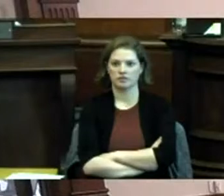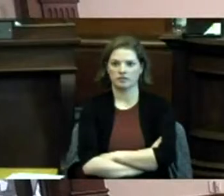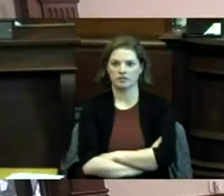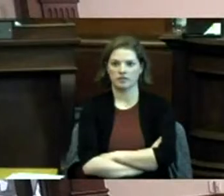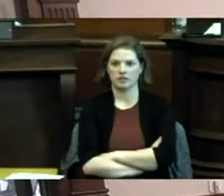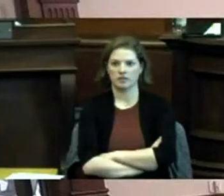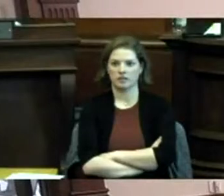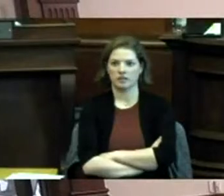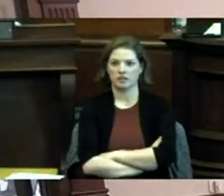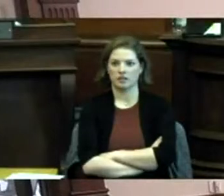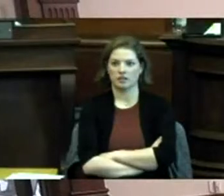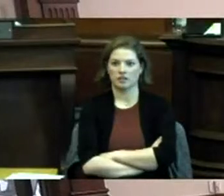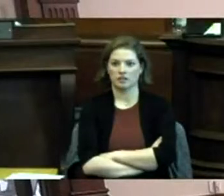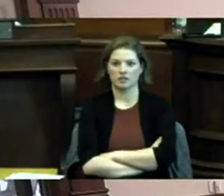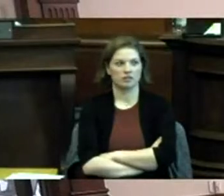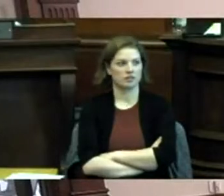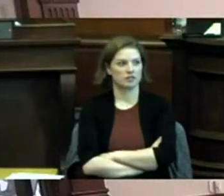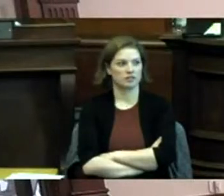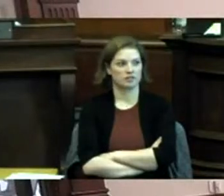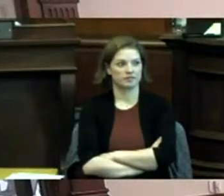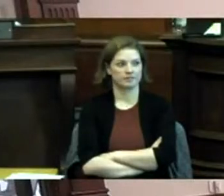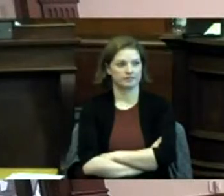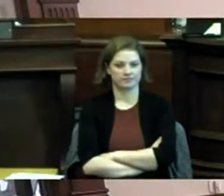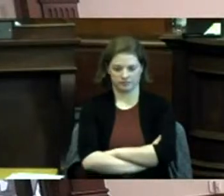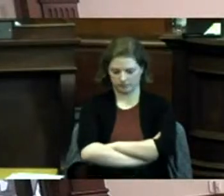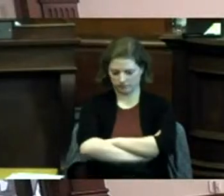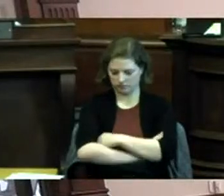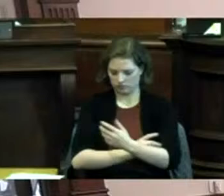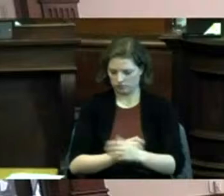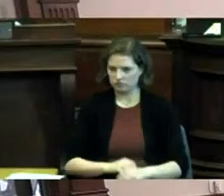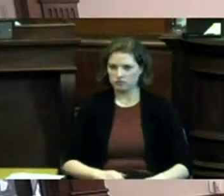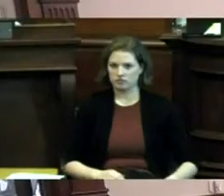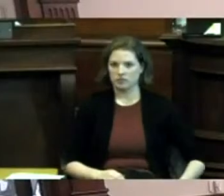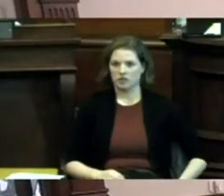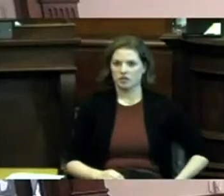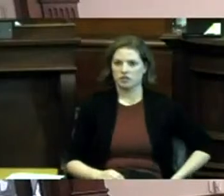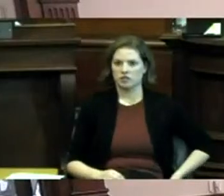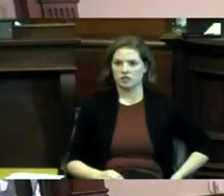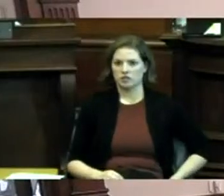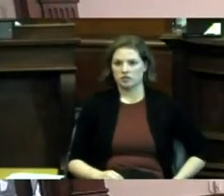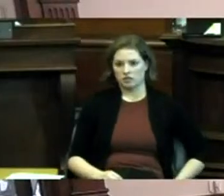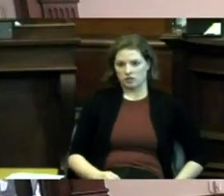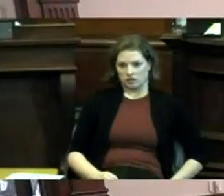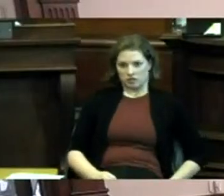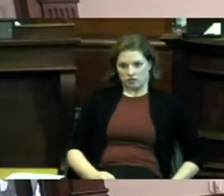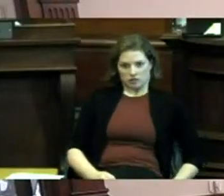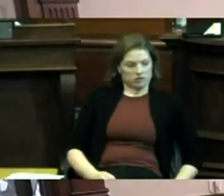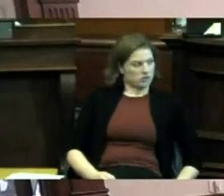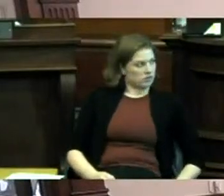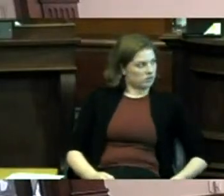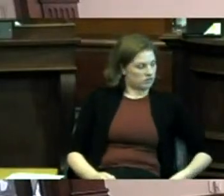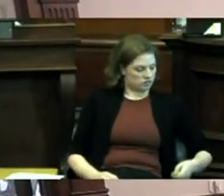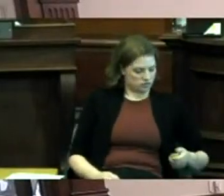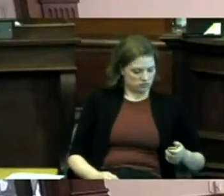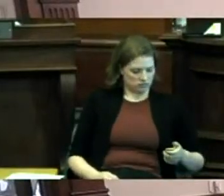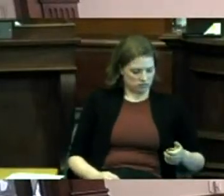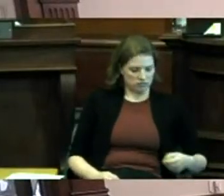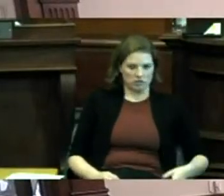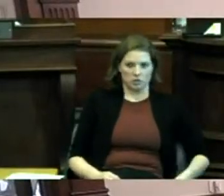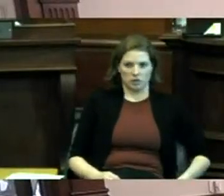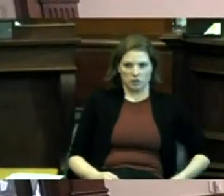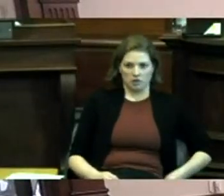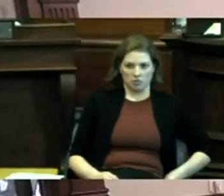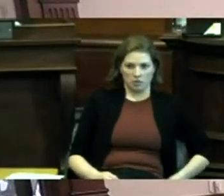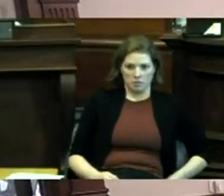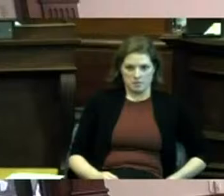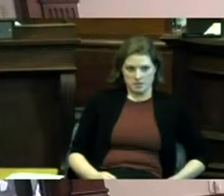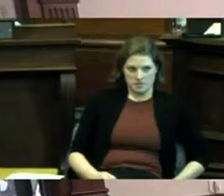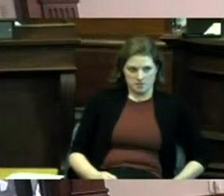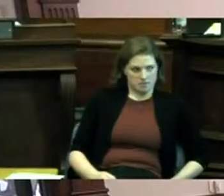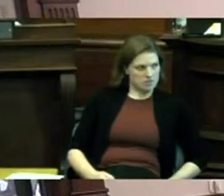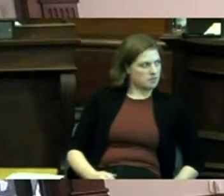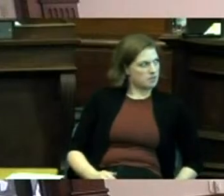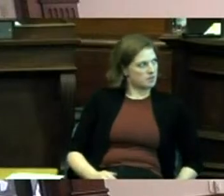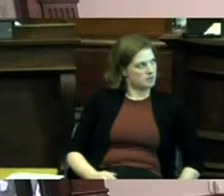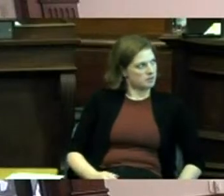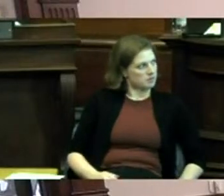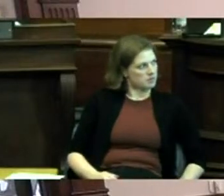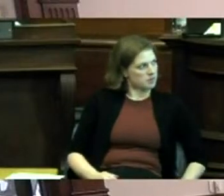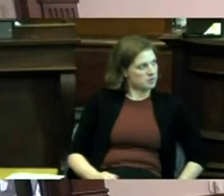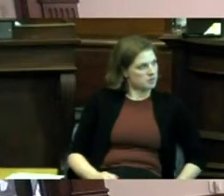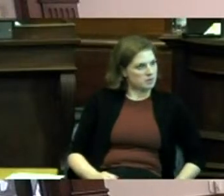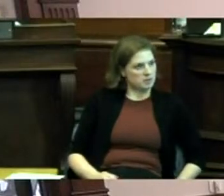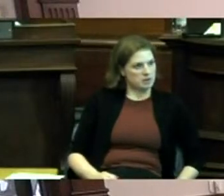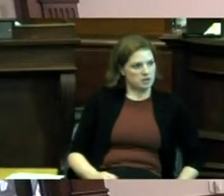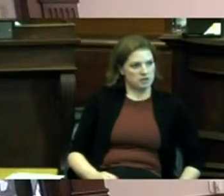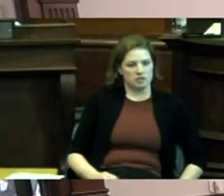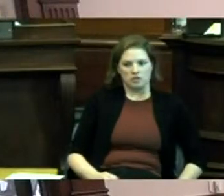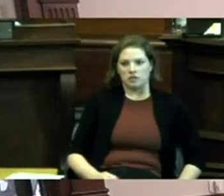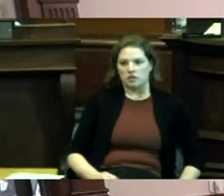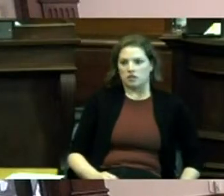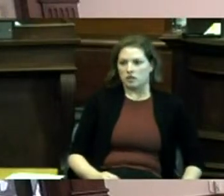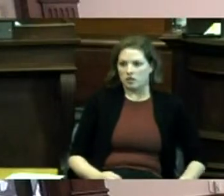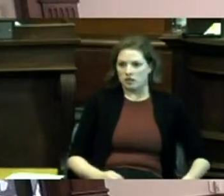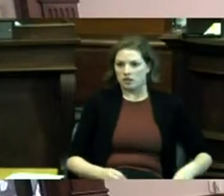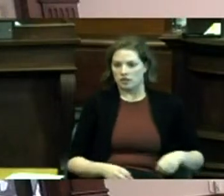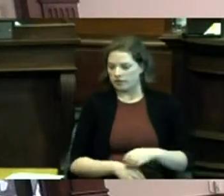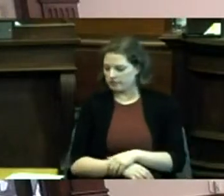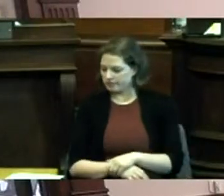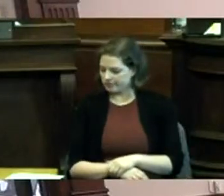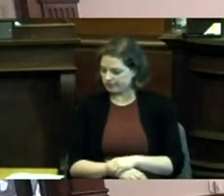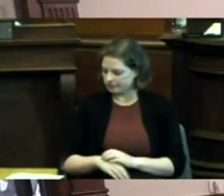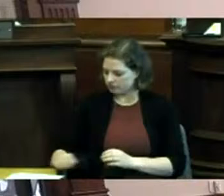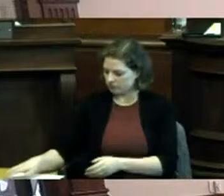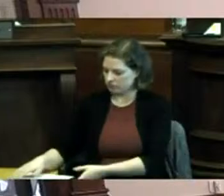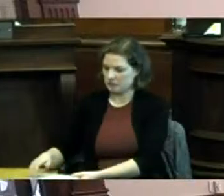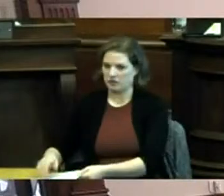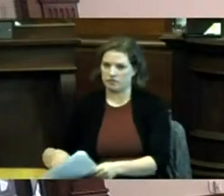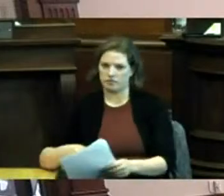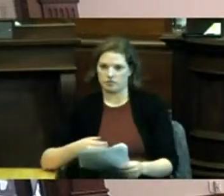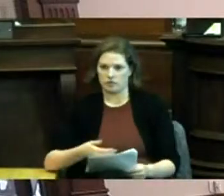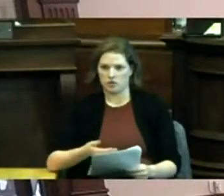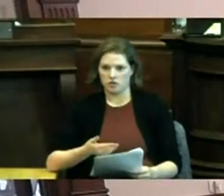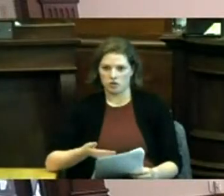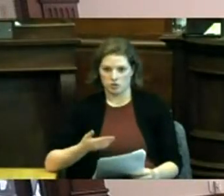totally feel like I'm, like, in.